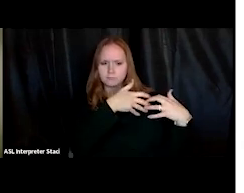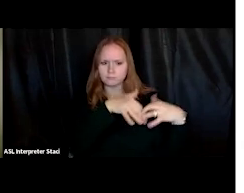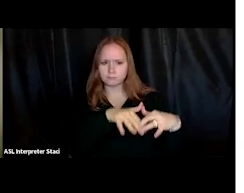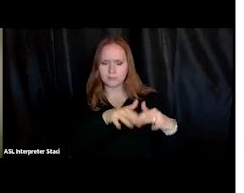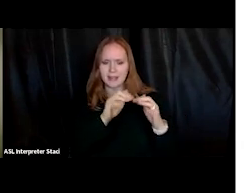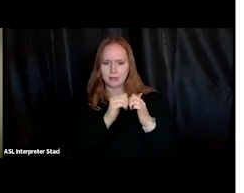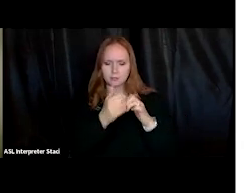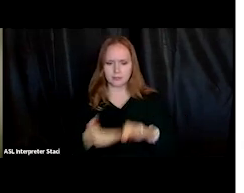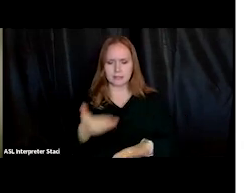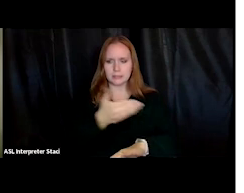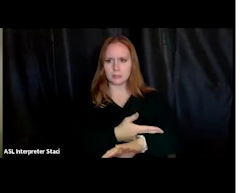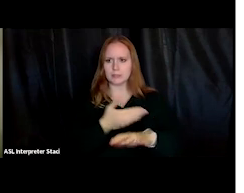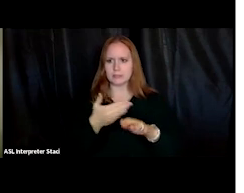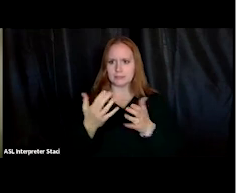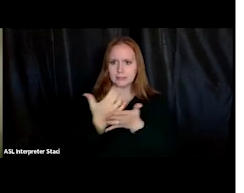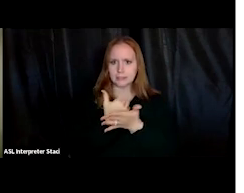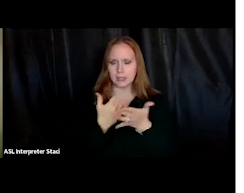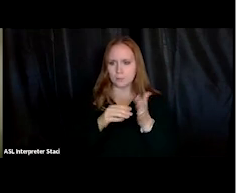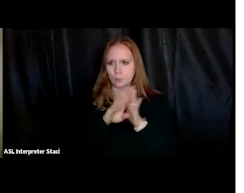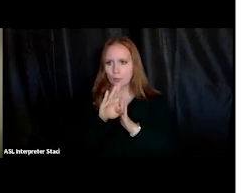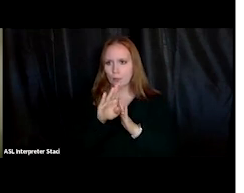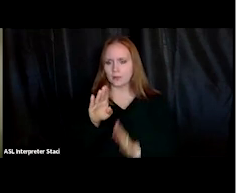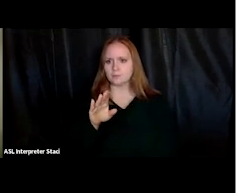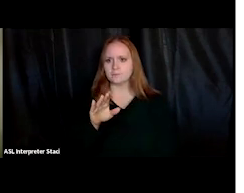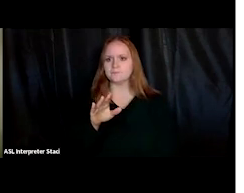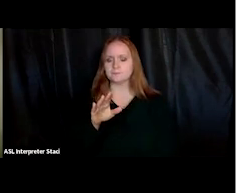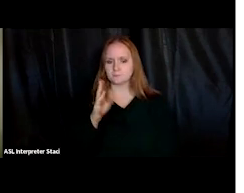amongst participants, and as a result, improve the overall performance